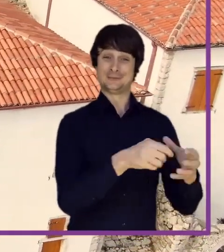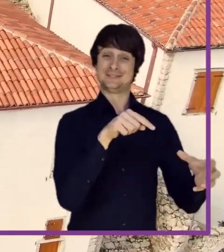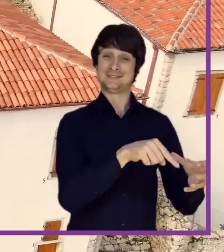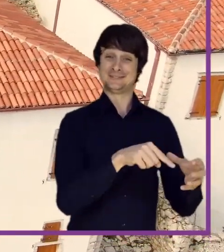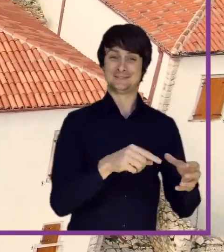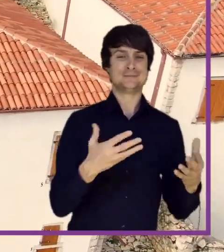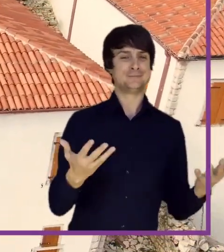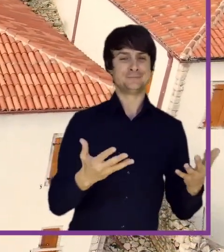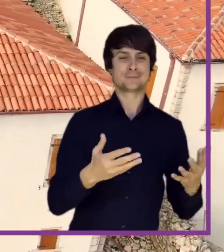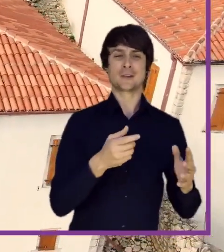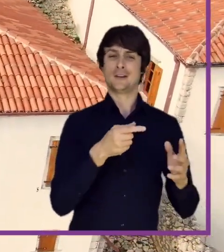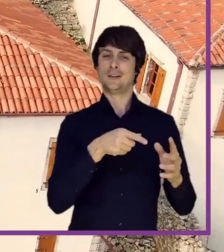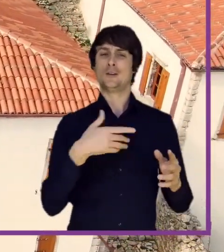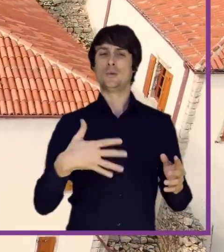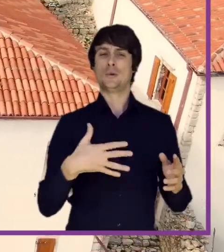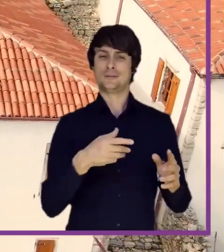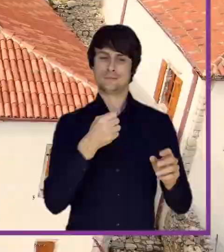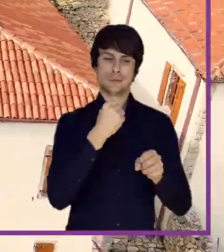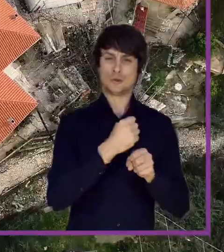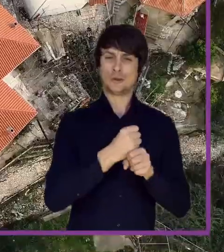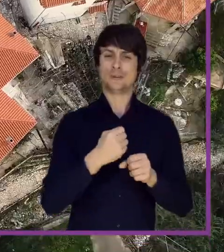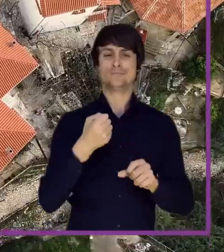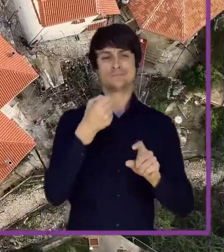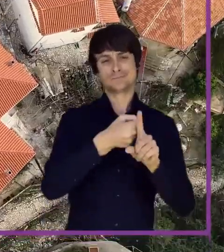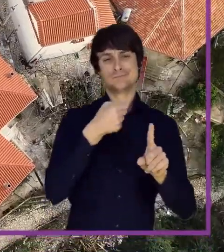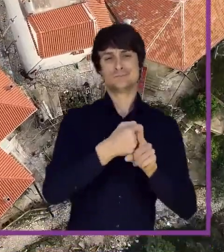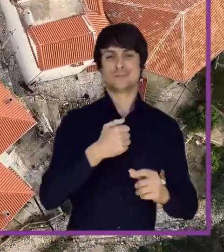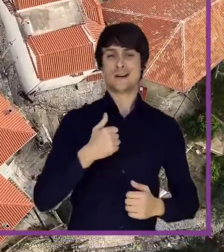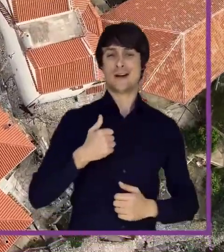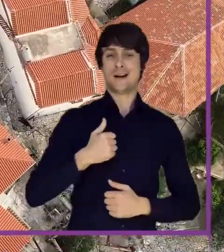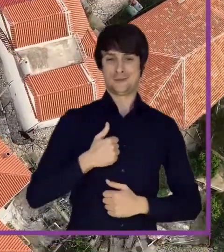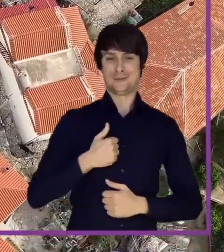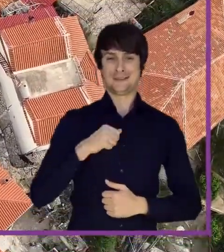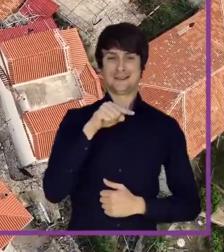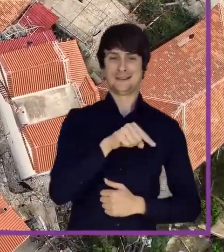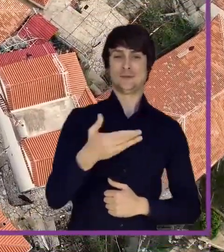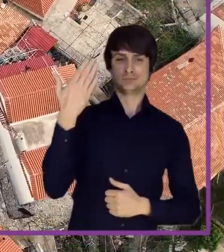Liberation War and educated in France, has made a valuable contribution to the government